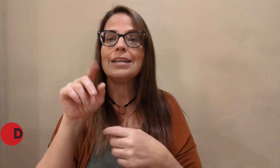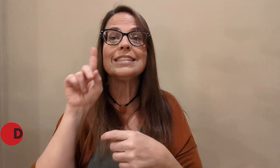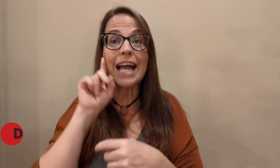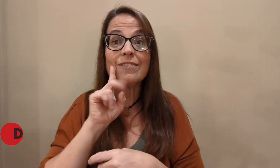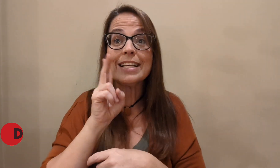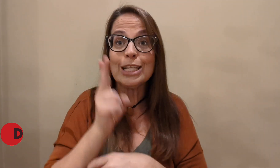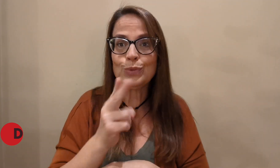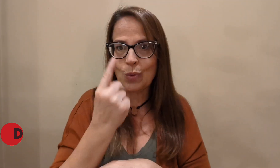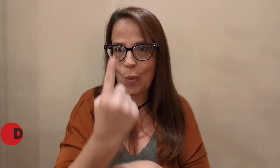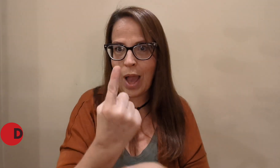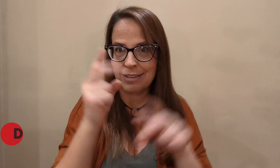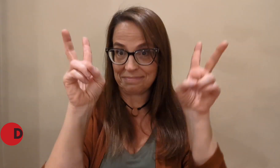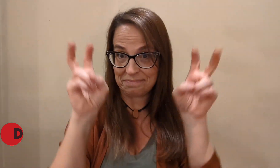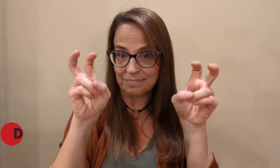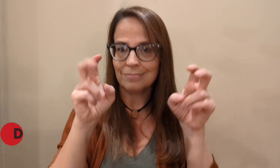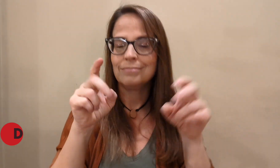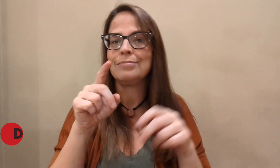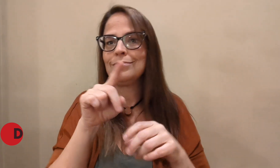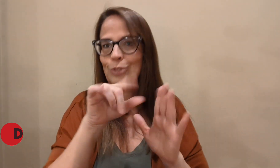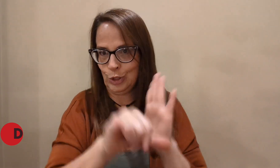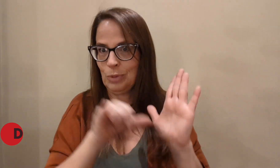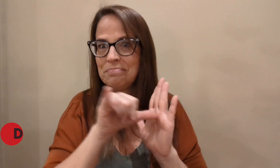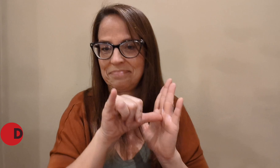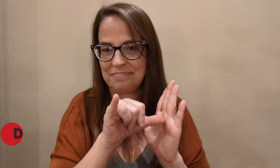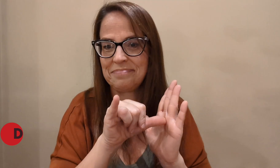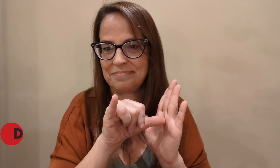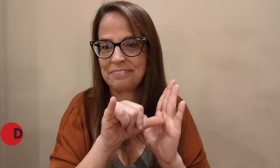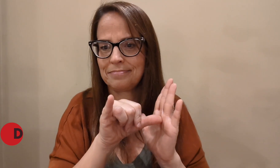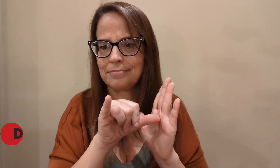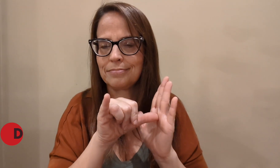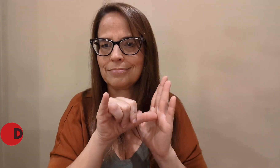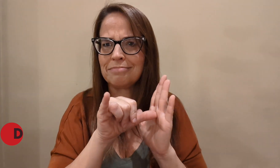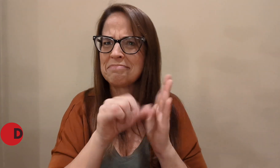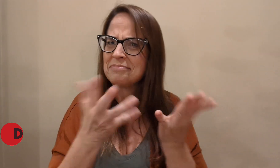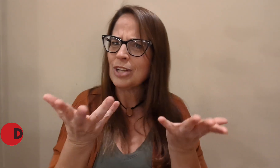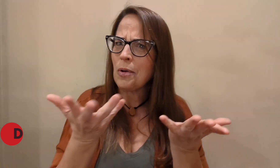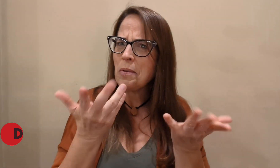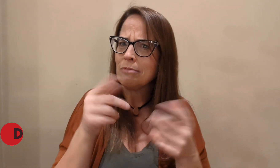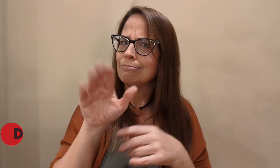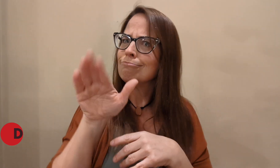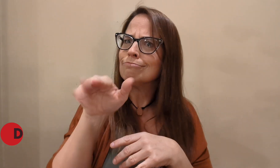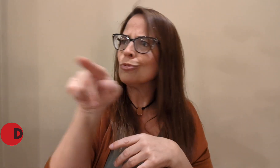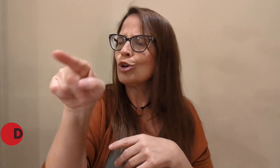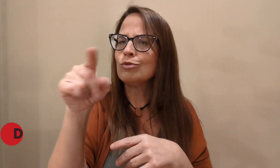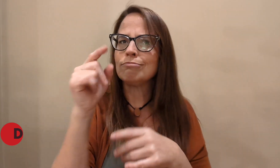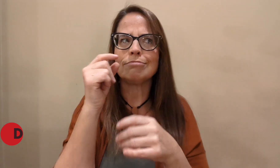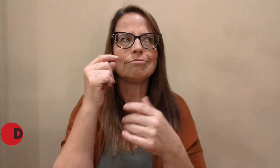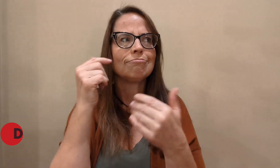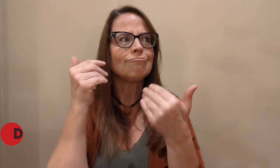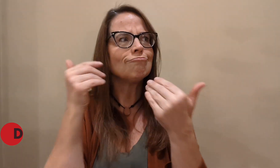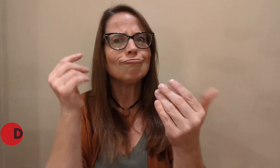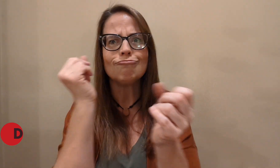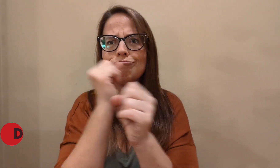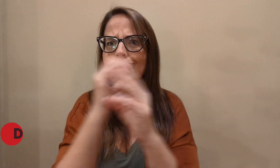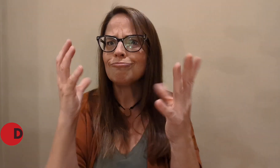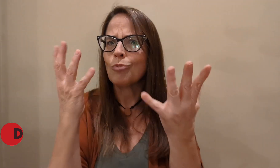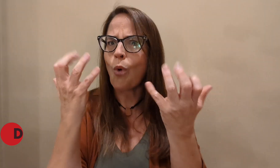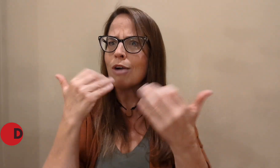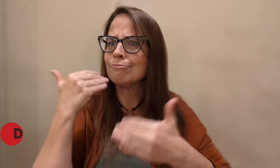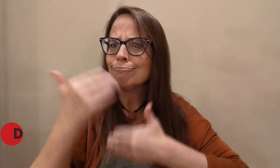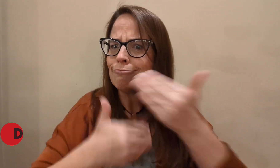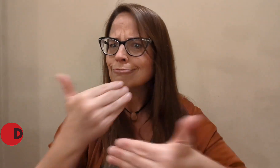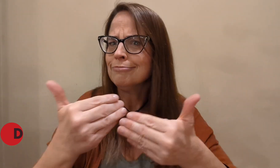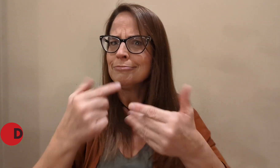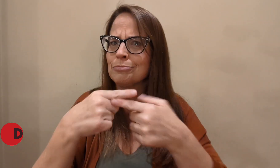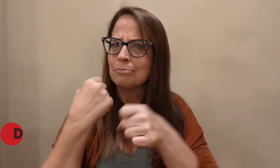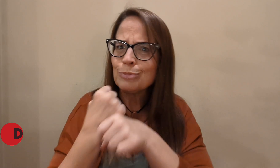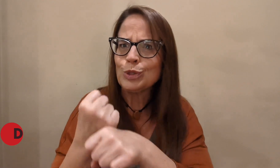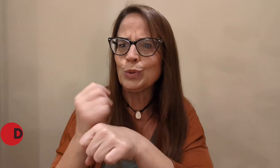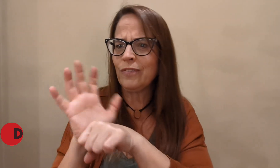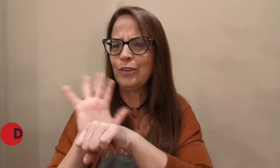and “DeafHistory1” on YouTube. What led you to the idea to produce videos